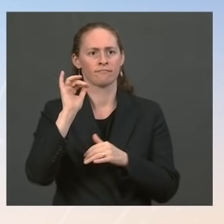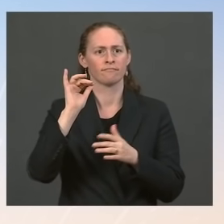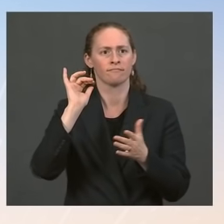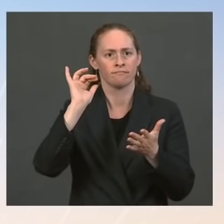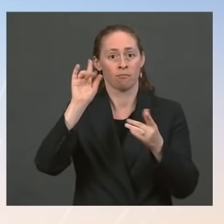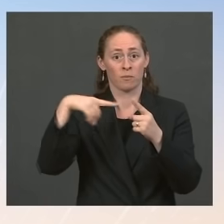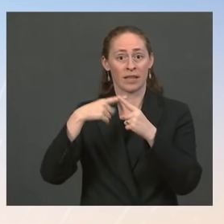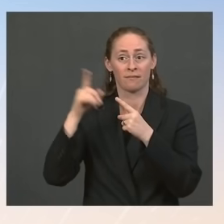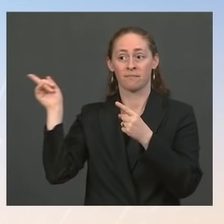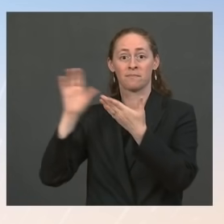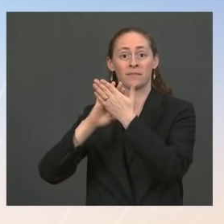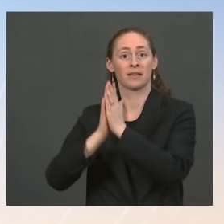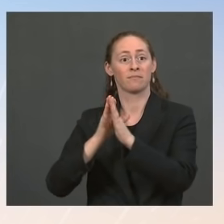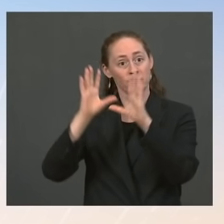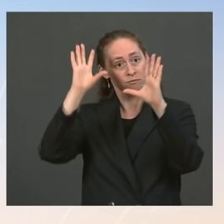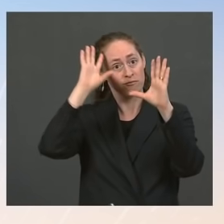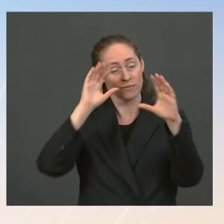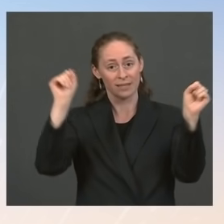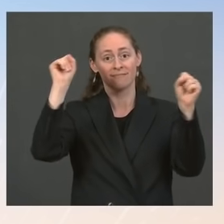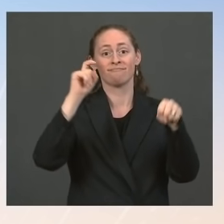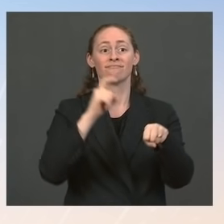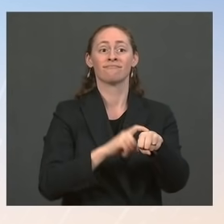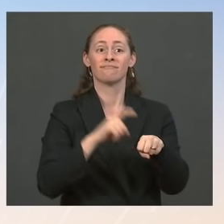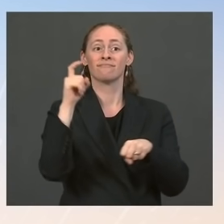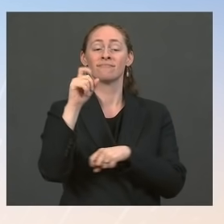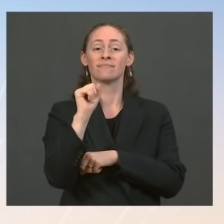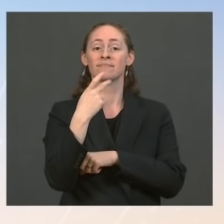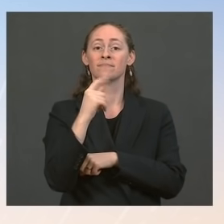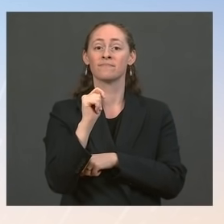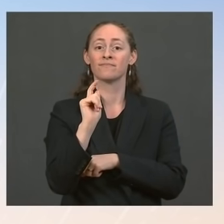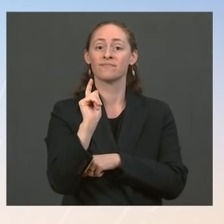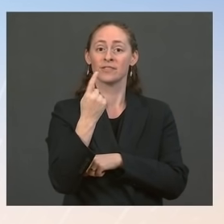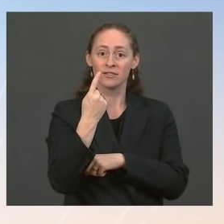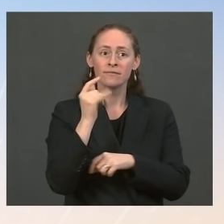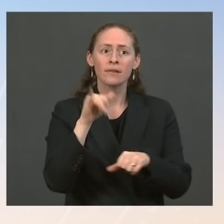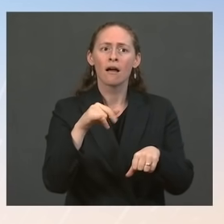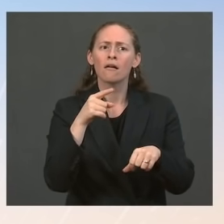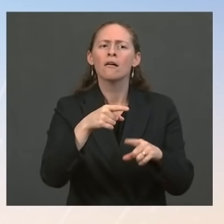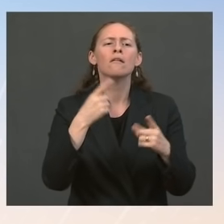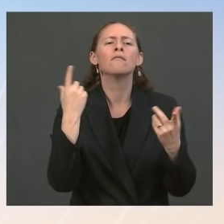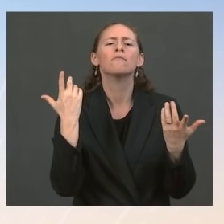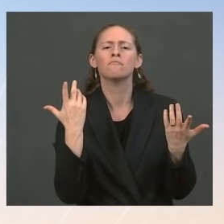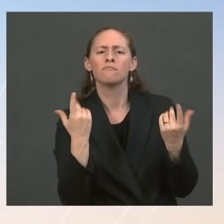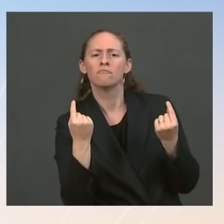The September 1st timeline was related to -- was based on the recommendations of the military